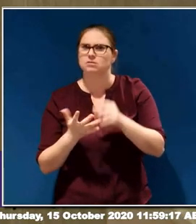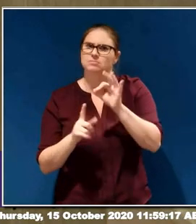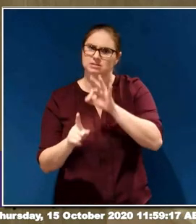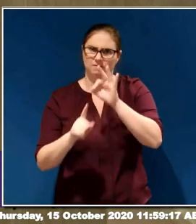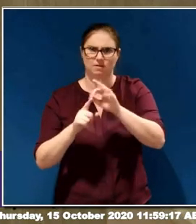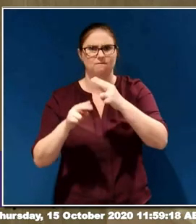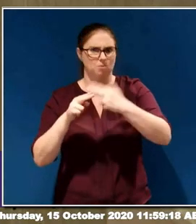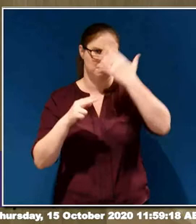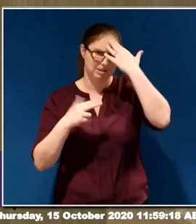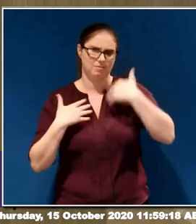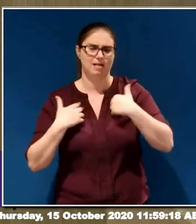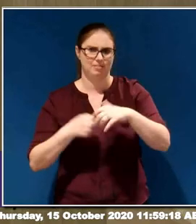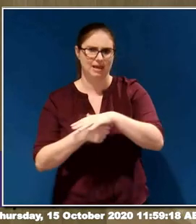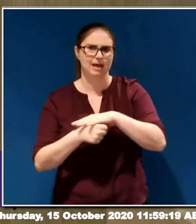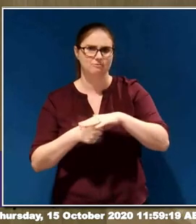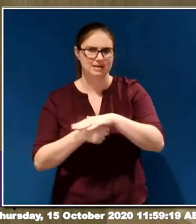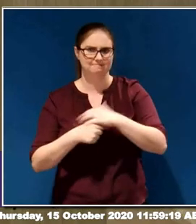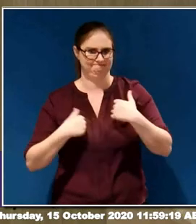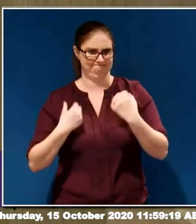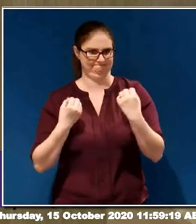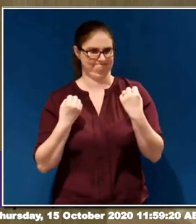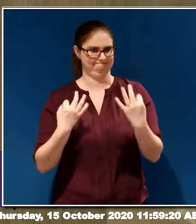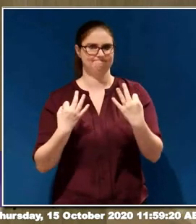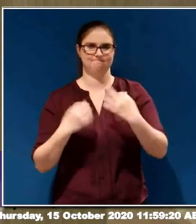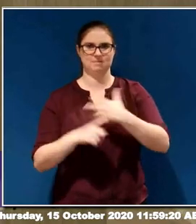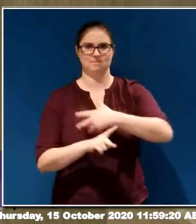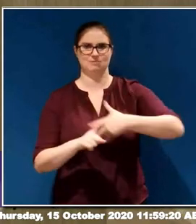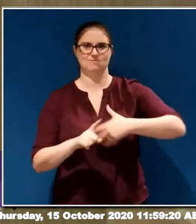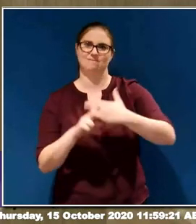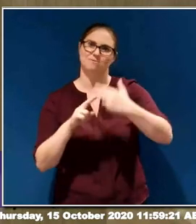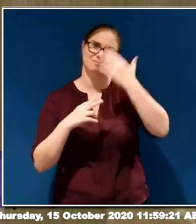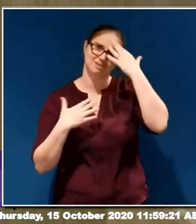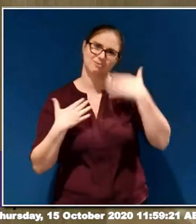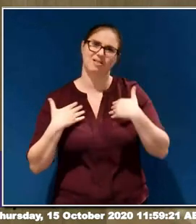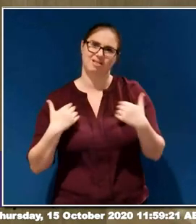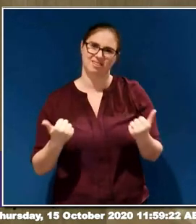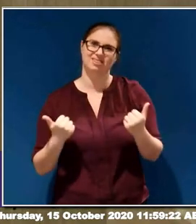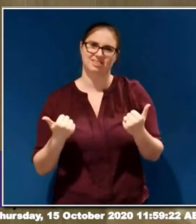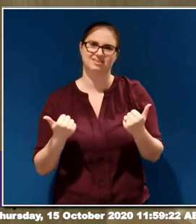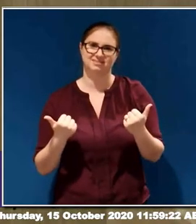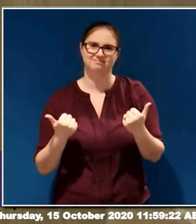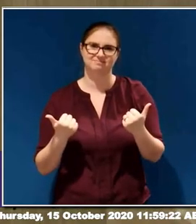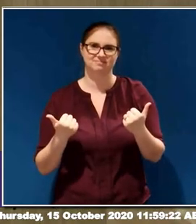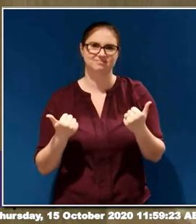I have no particular background in that and I would be going to other people and